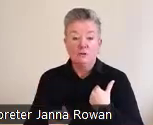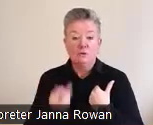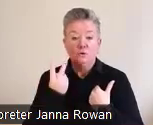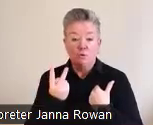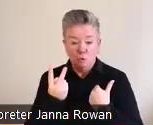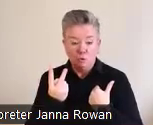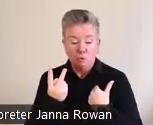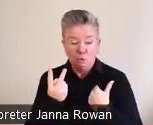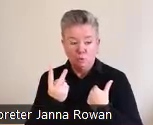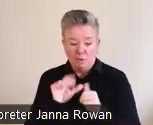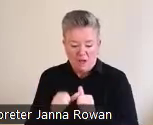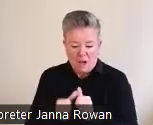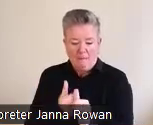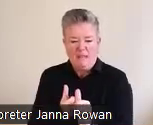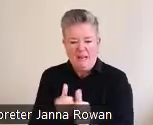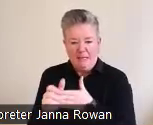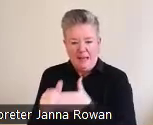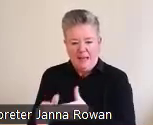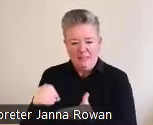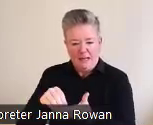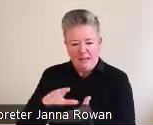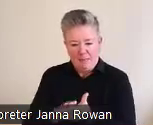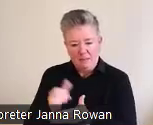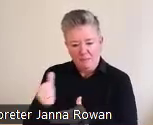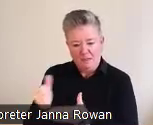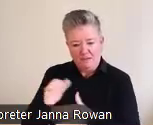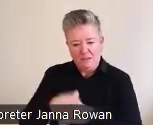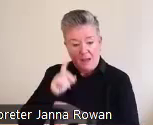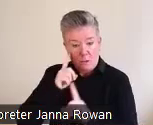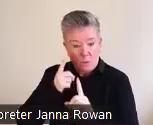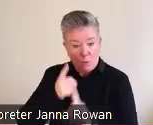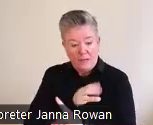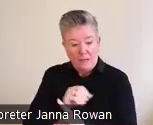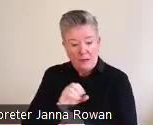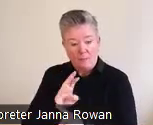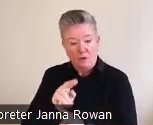guidance documents on goals and objectives.